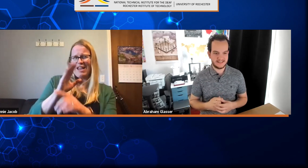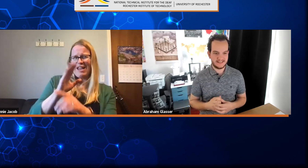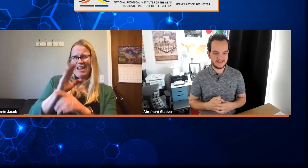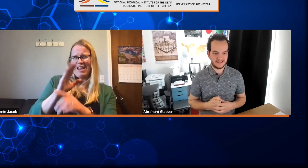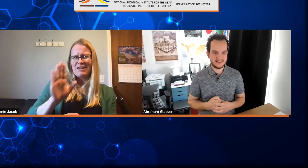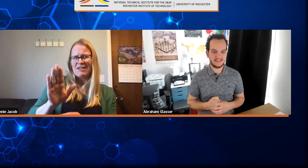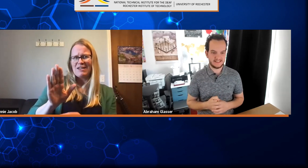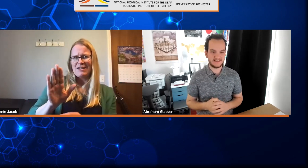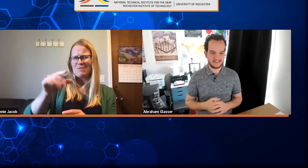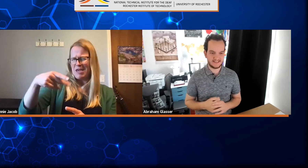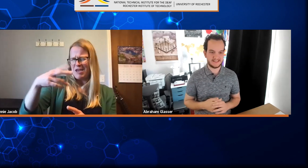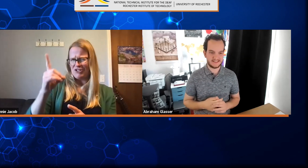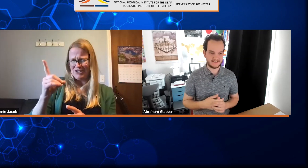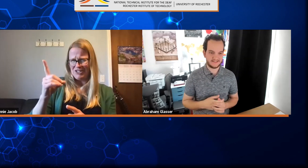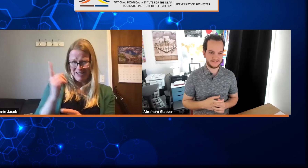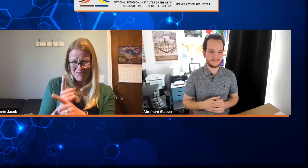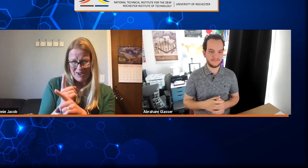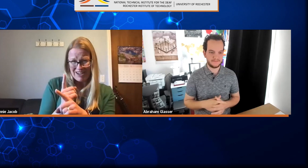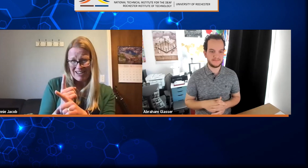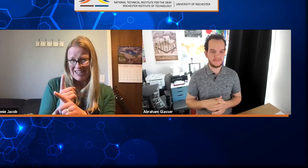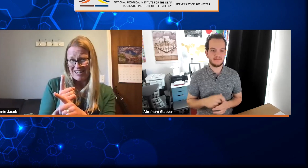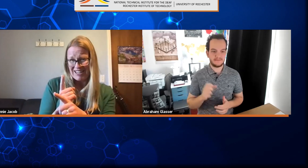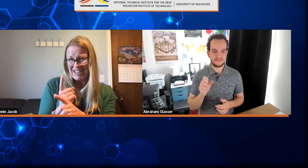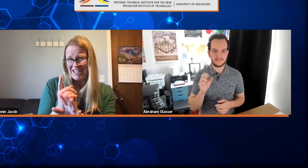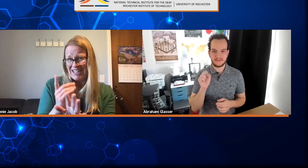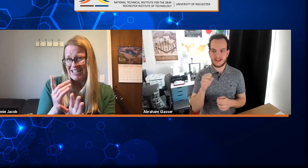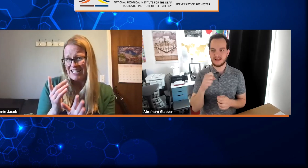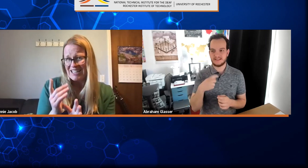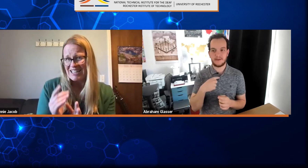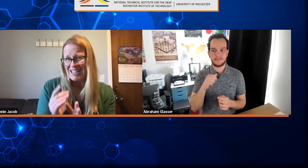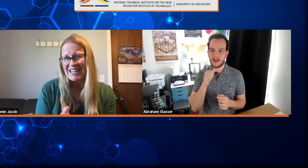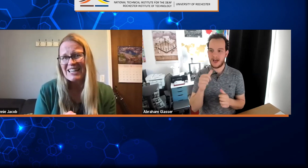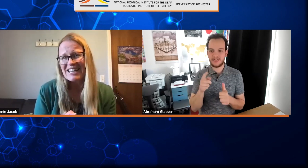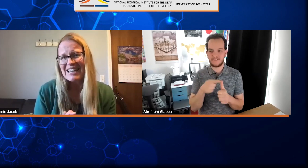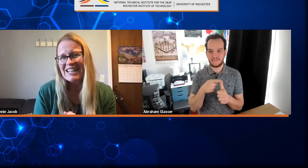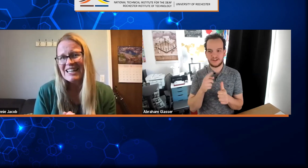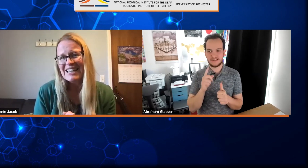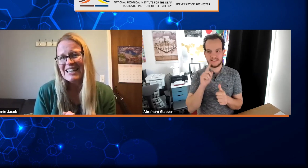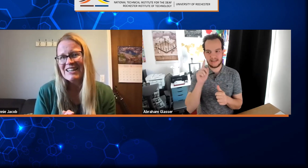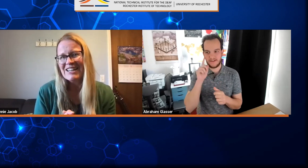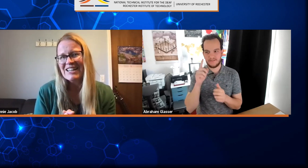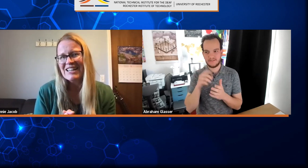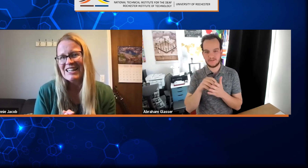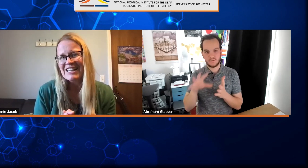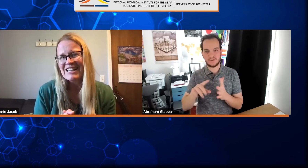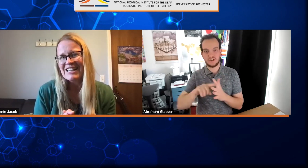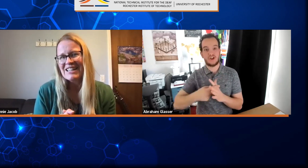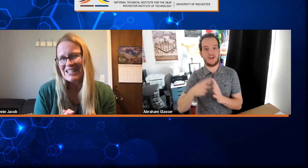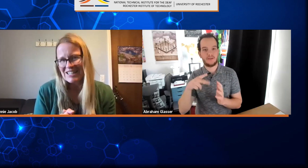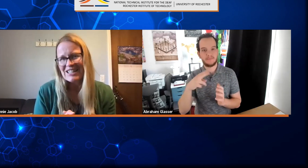at RIT. Is that right? Yes. I am not the first Deaf student